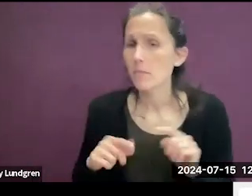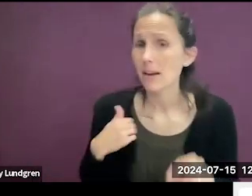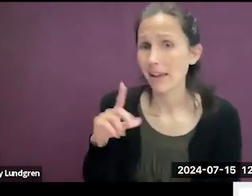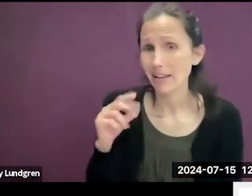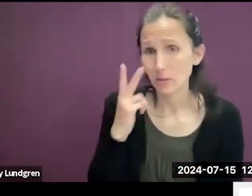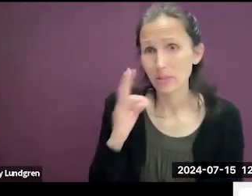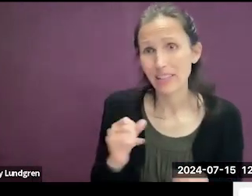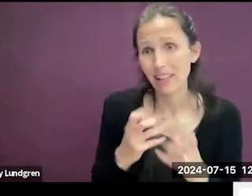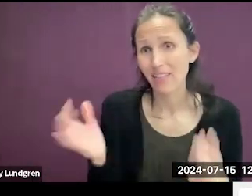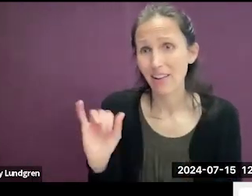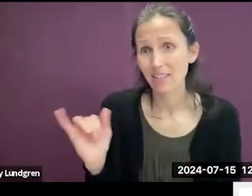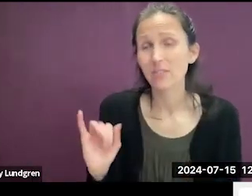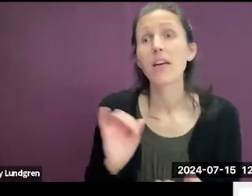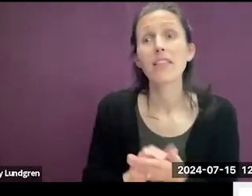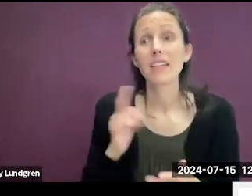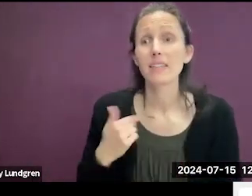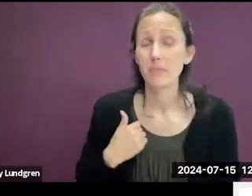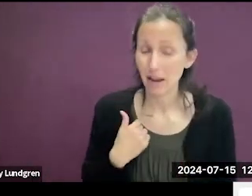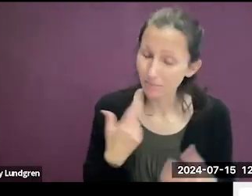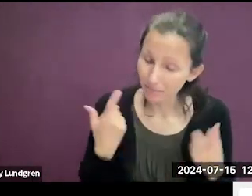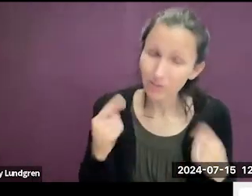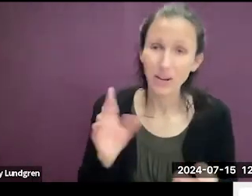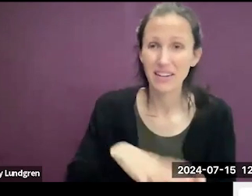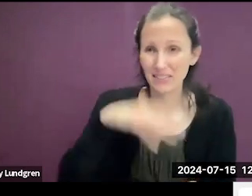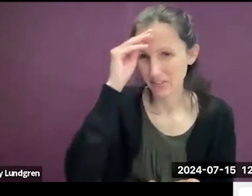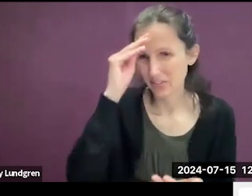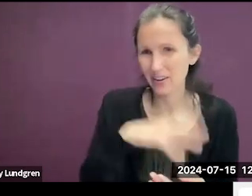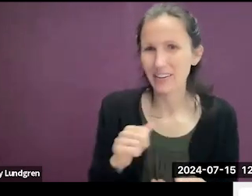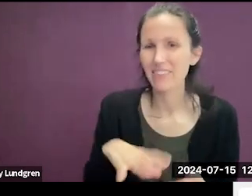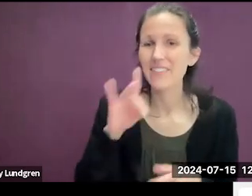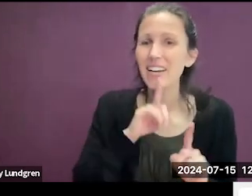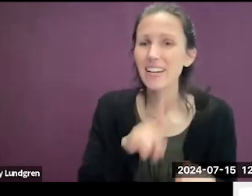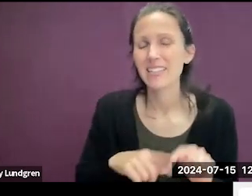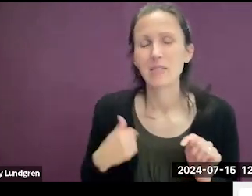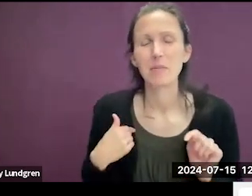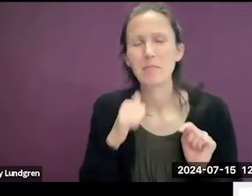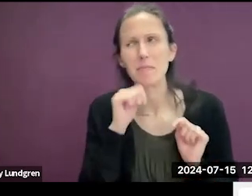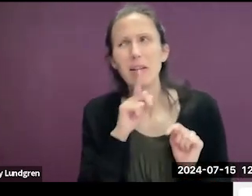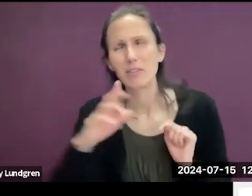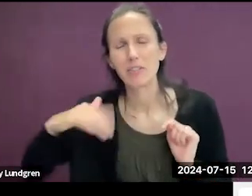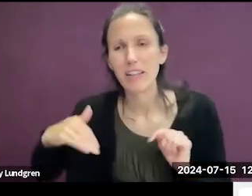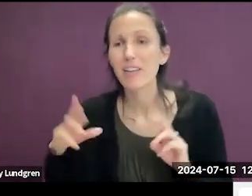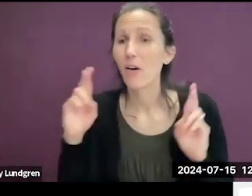So that's something I'm actively trying to find an answer to, but I don't have that one just yet. But hopefully I'll find out soon.